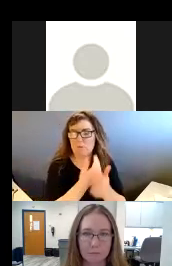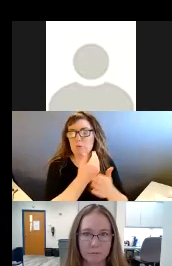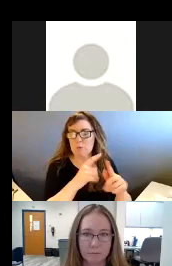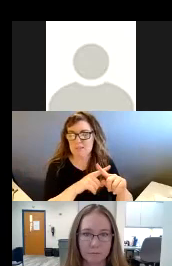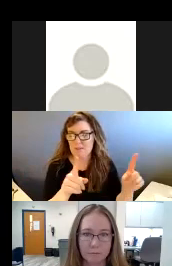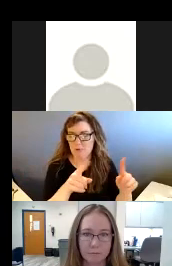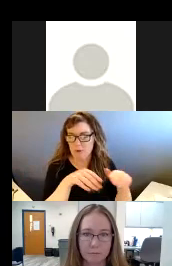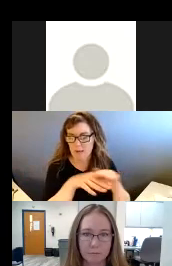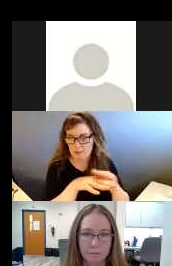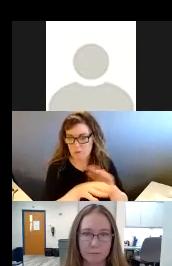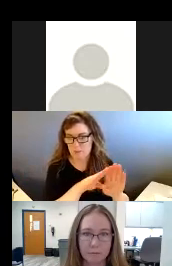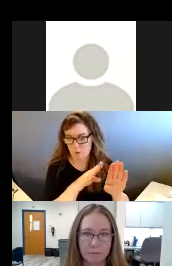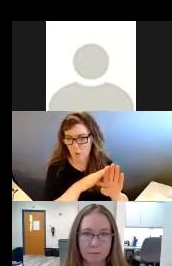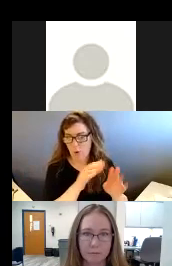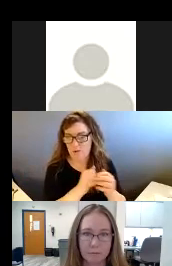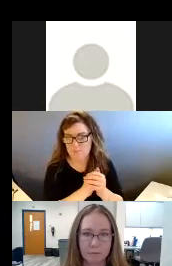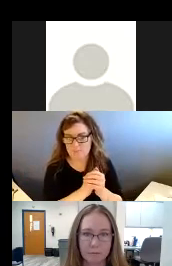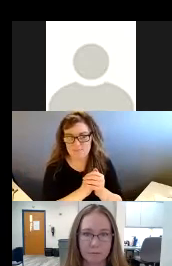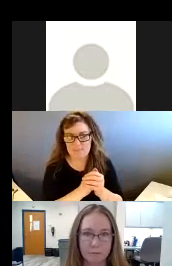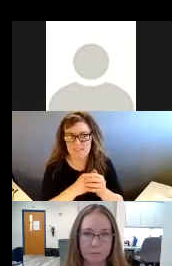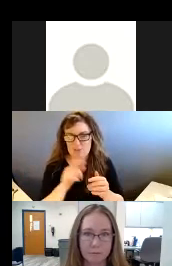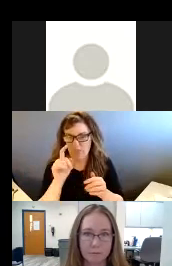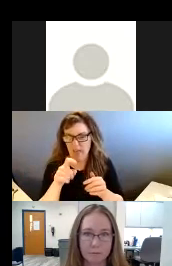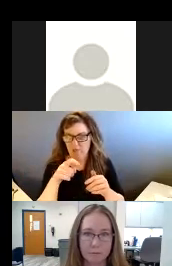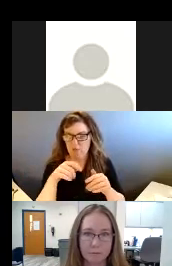THE ORIGINAL DOOR WAS HERE, SO THEY WOULD HAVE TO APPROACH IT FROM THIS HALLWAY, SO THEY ENDED UP